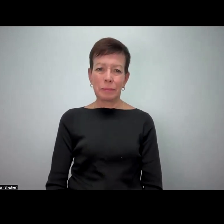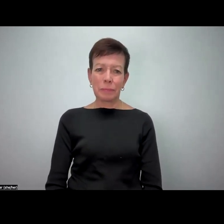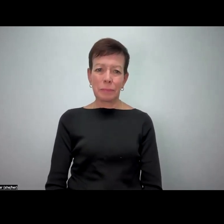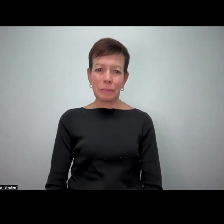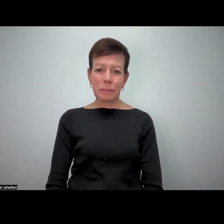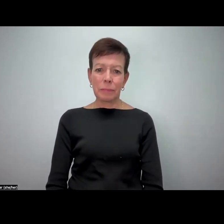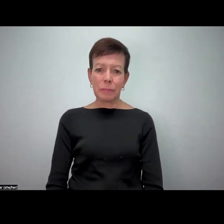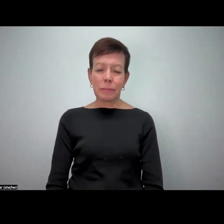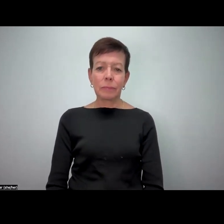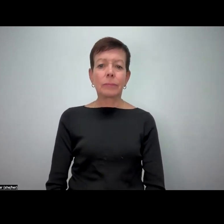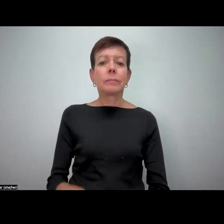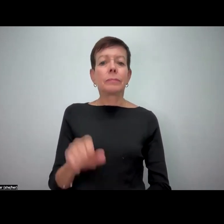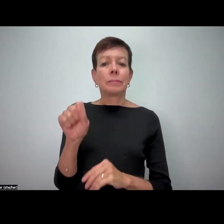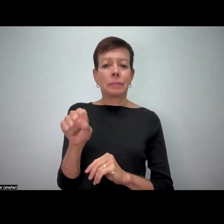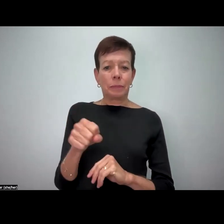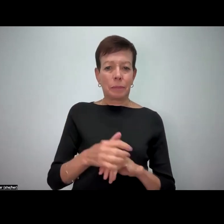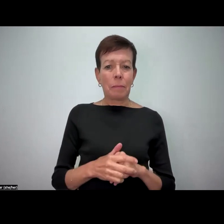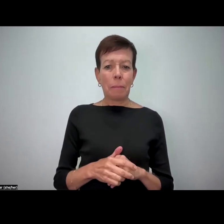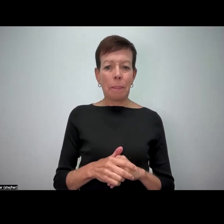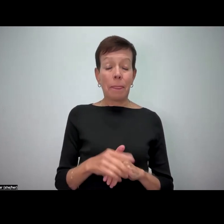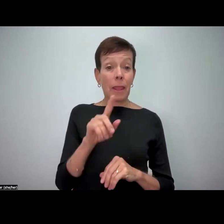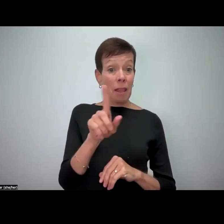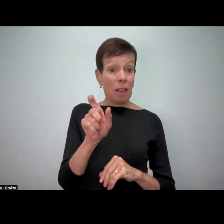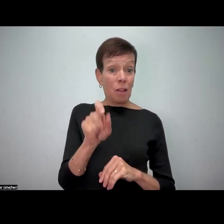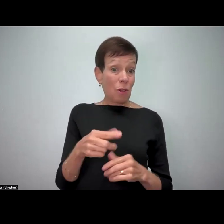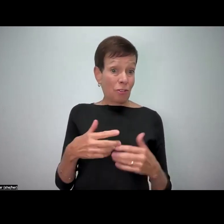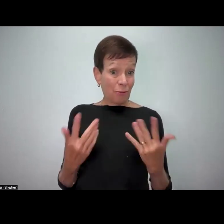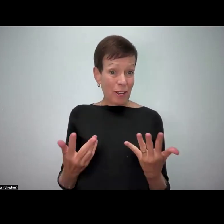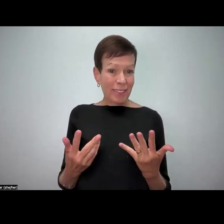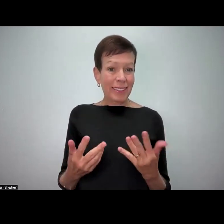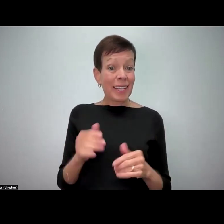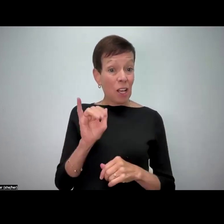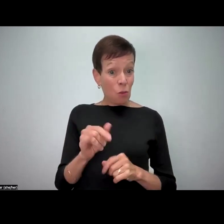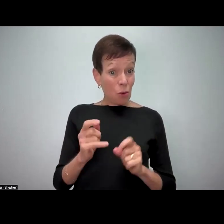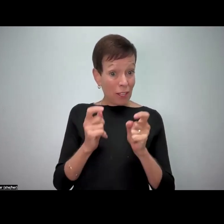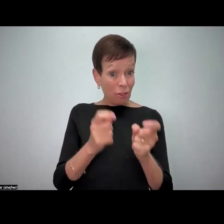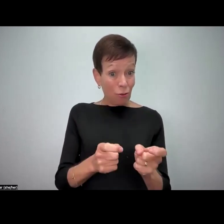Yes. We, so the question was, will this grant be available in 2025 and ongoing?